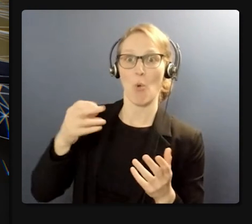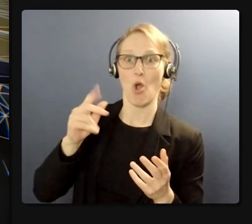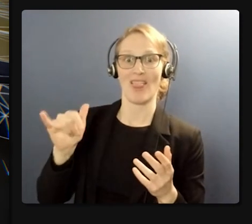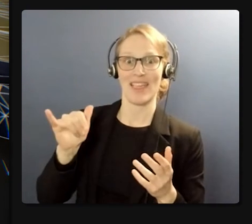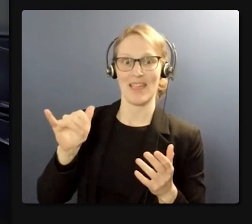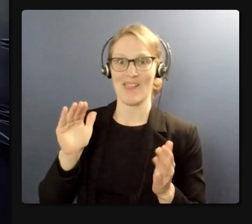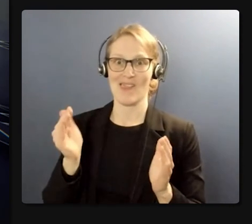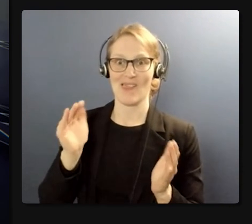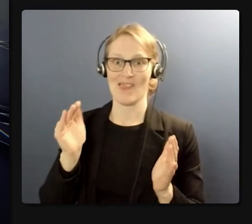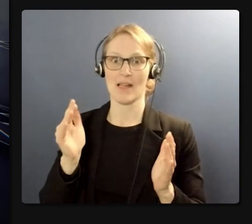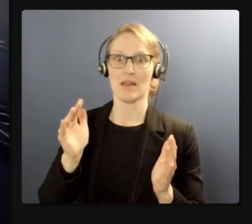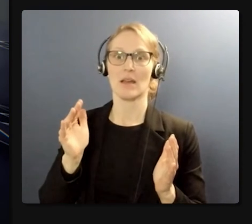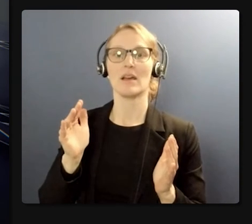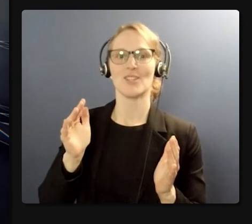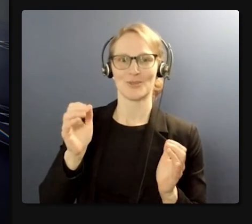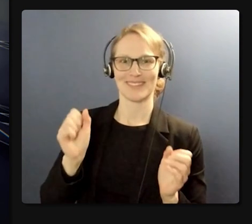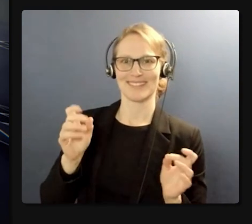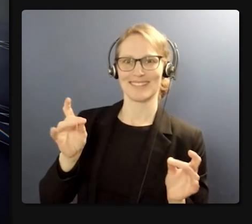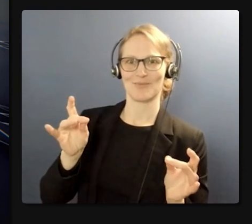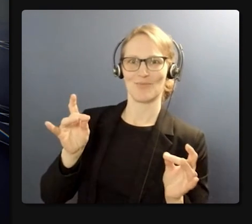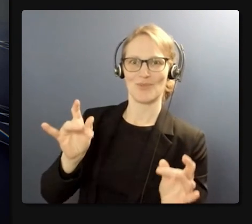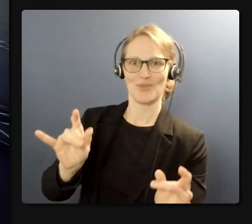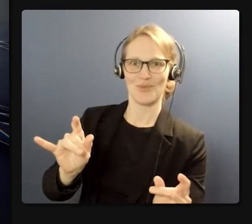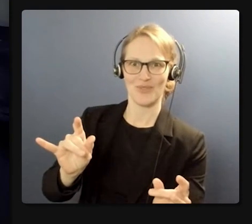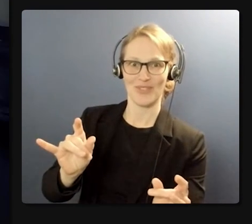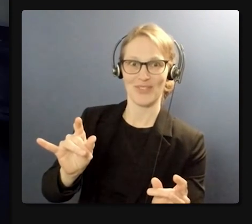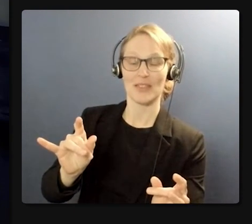Seeing that we are taking away a lot of polys for each of these steps.